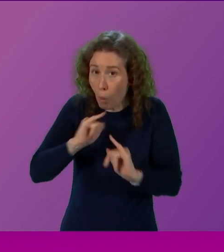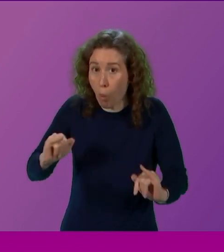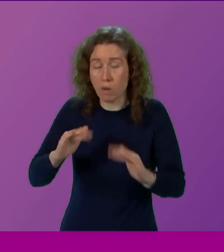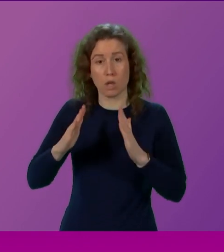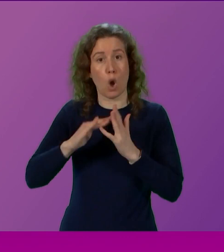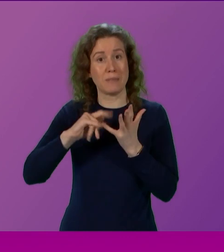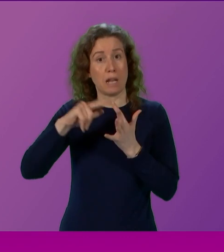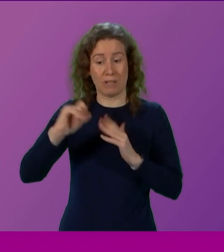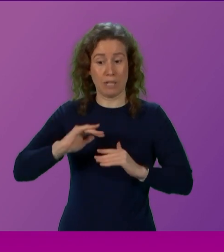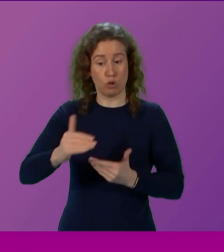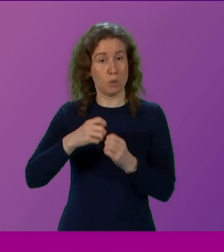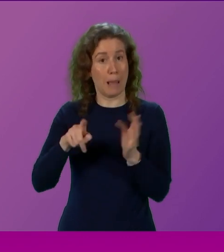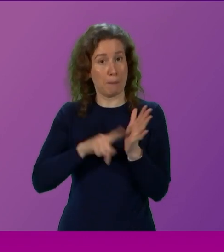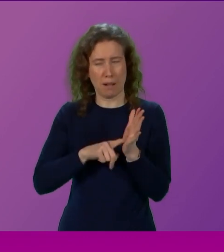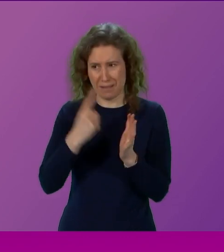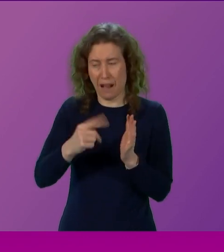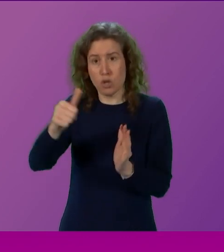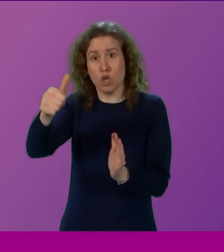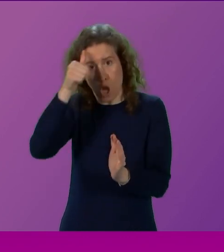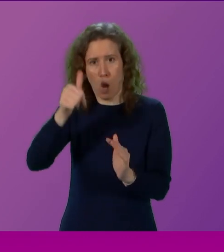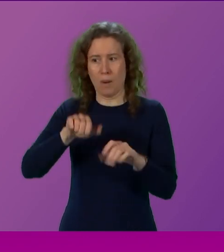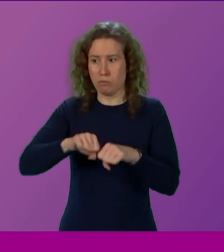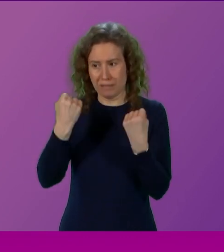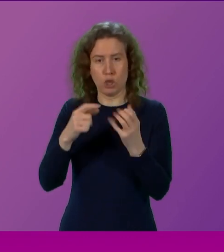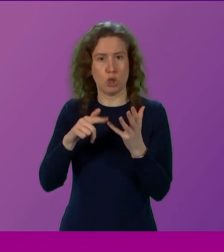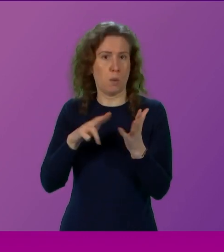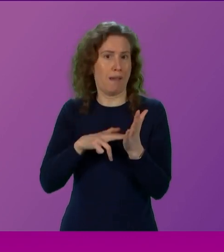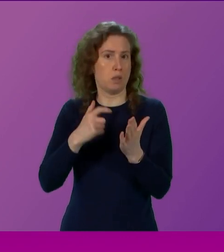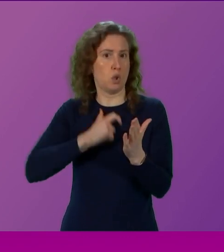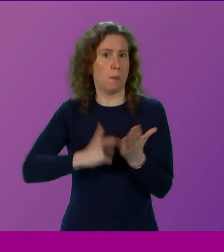a bill, which she knows does not comply with the Human Rights Act 1998 and which will add